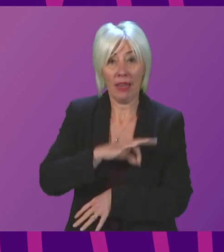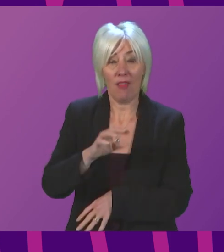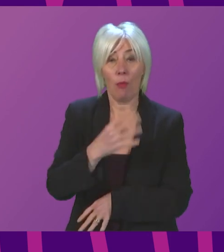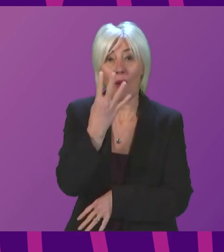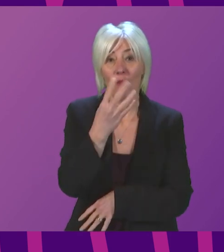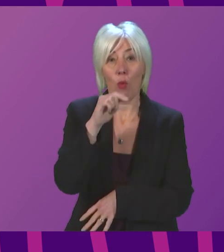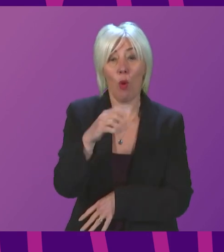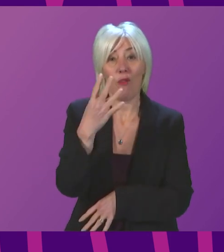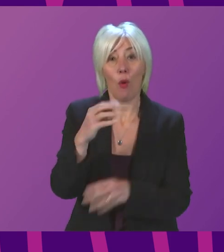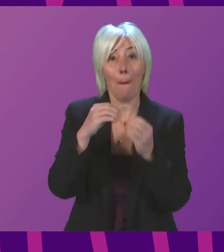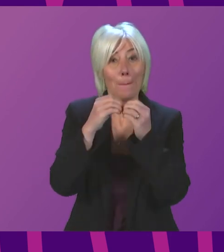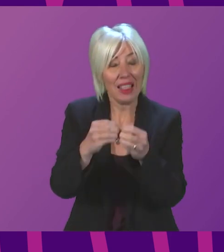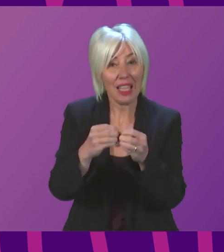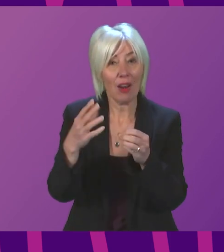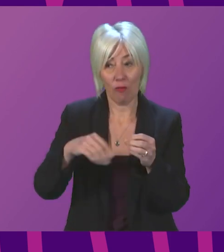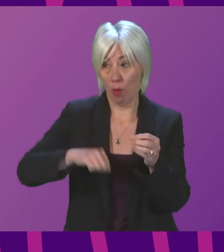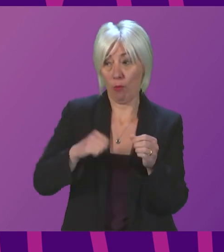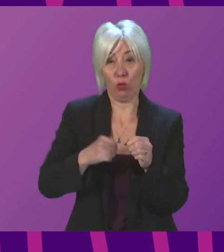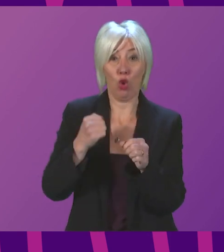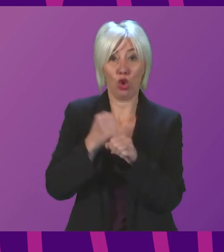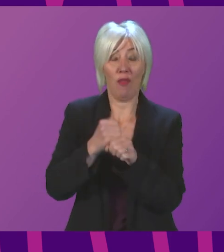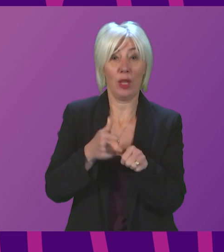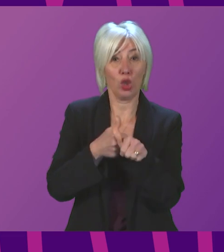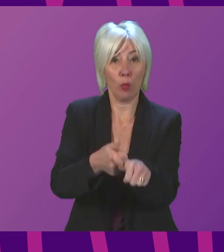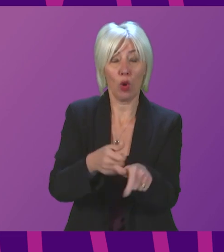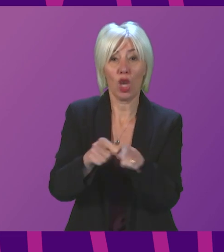in Scottish Government support, including an extension of non-domestic rates relief